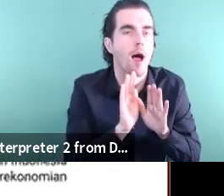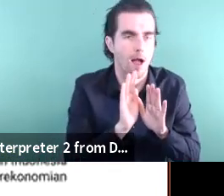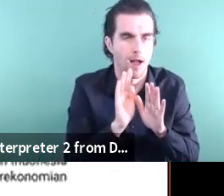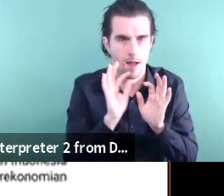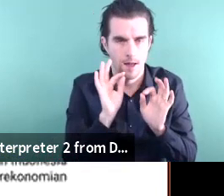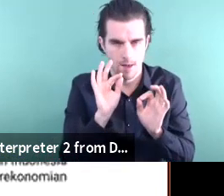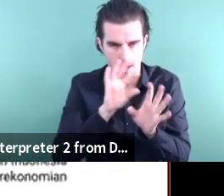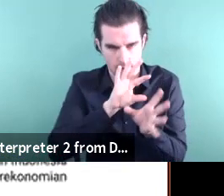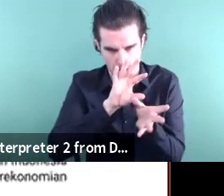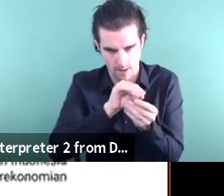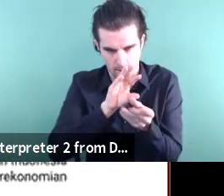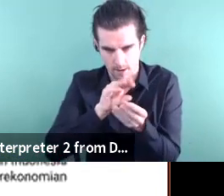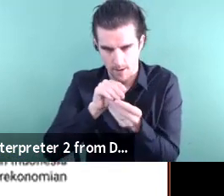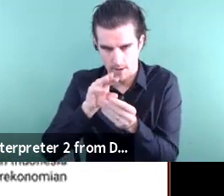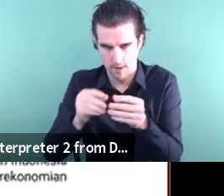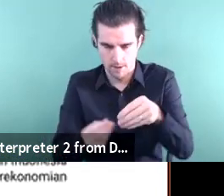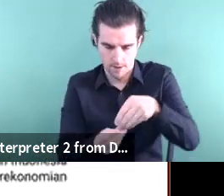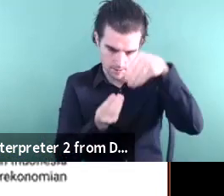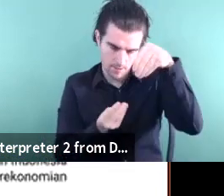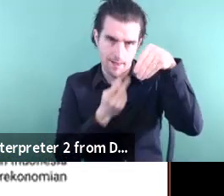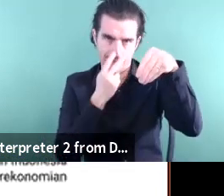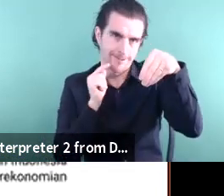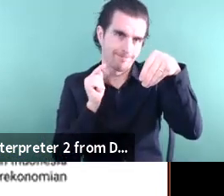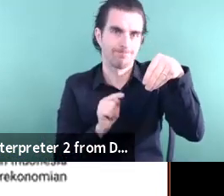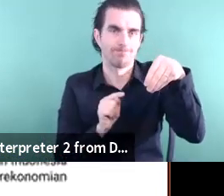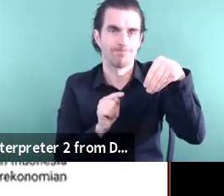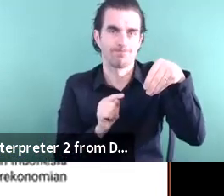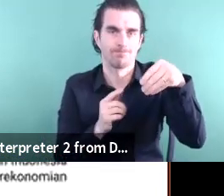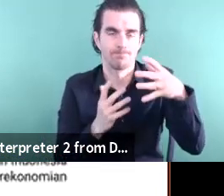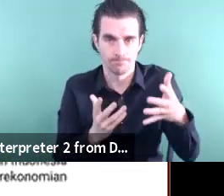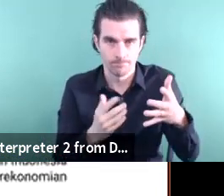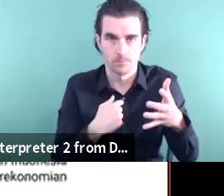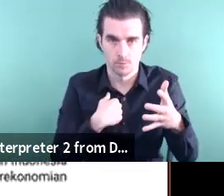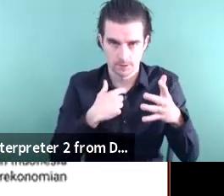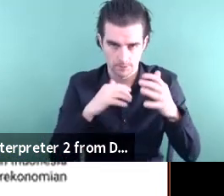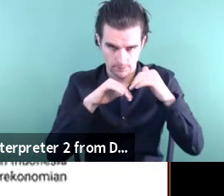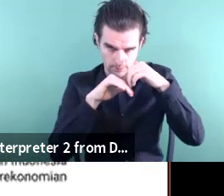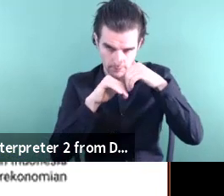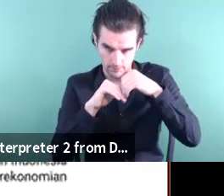which means the cost comes in percent increase based on the conventional standard of living.